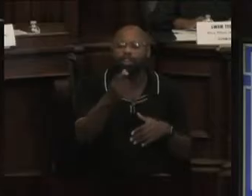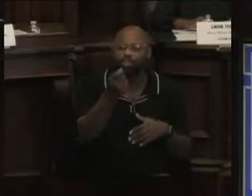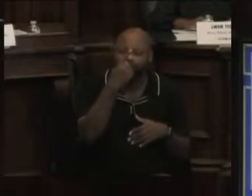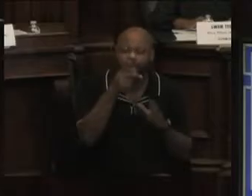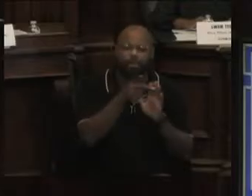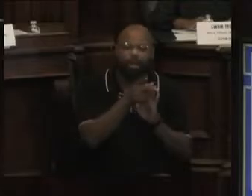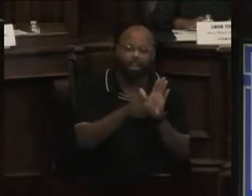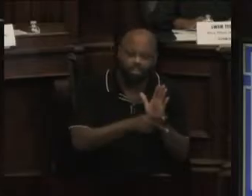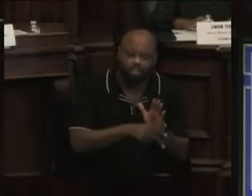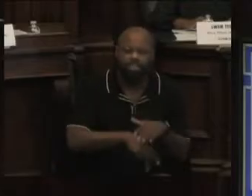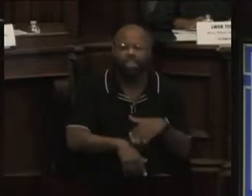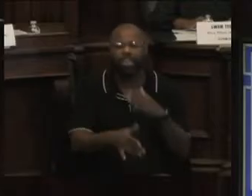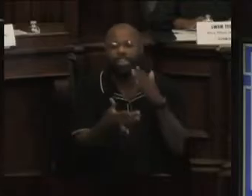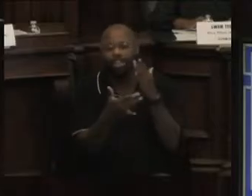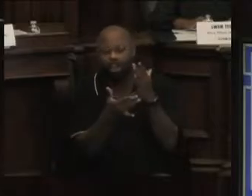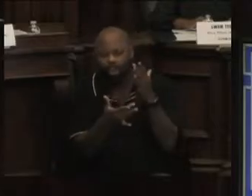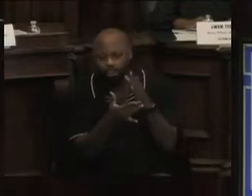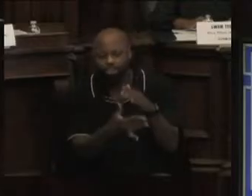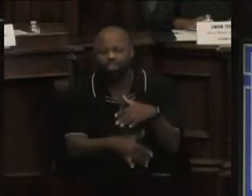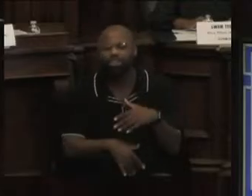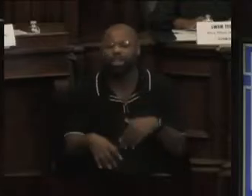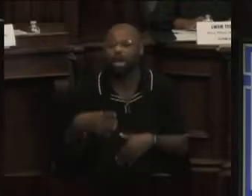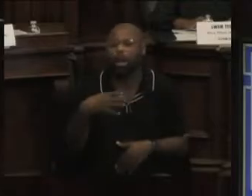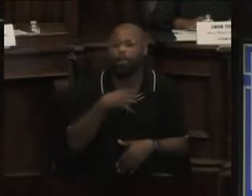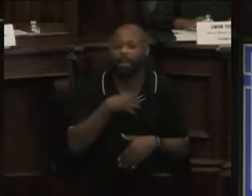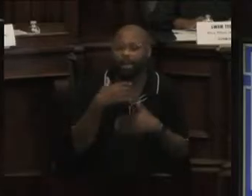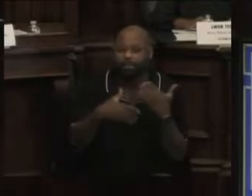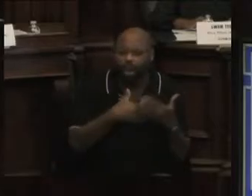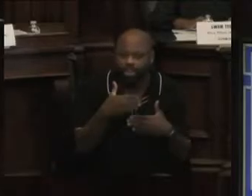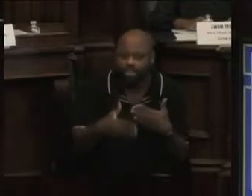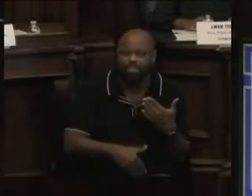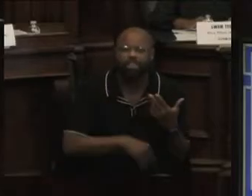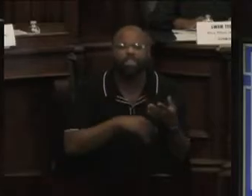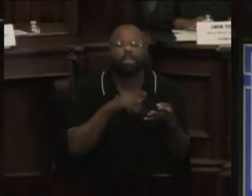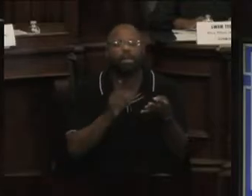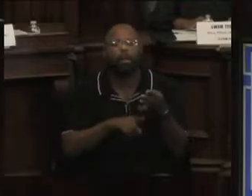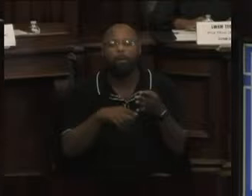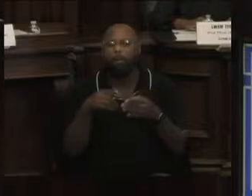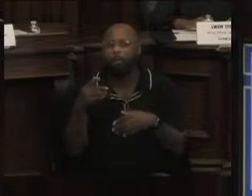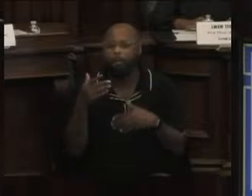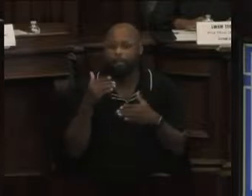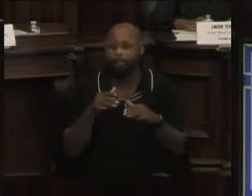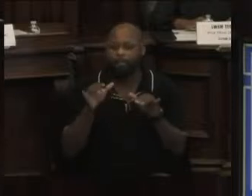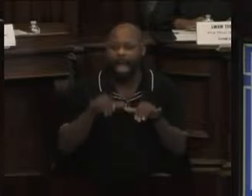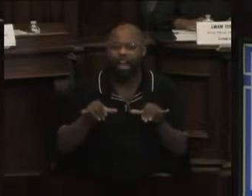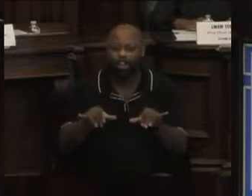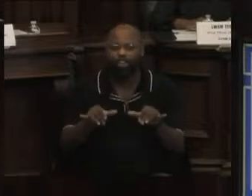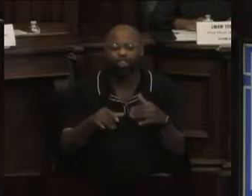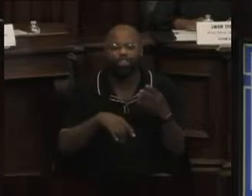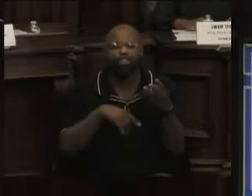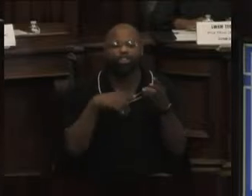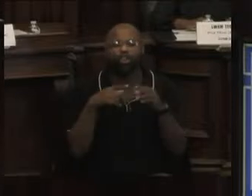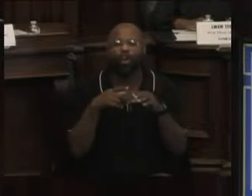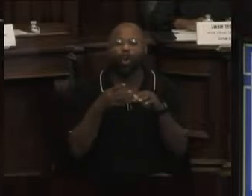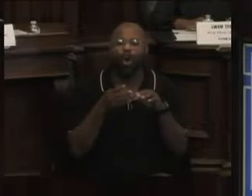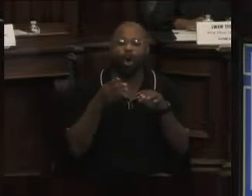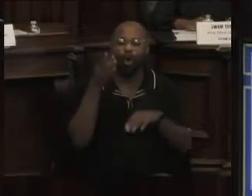responsibility moving forward is helping the public to understand policies,